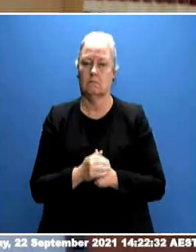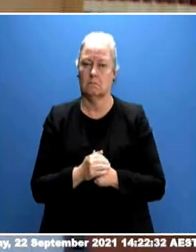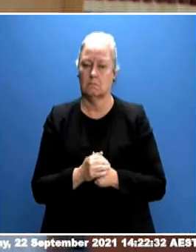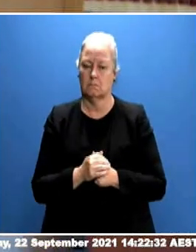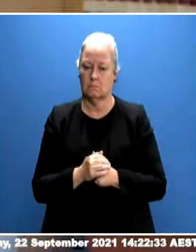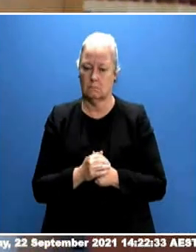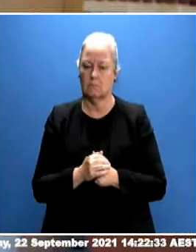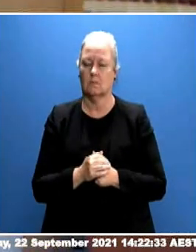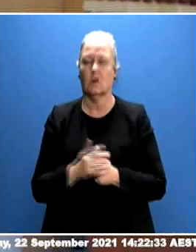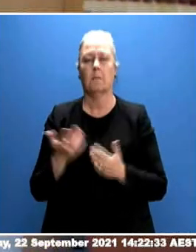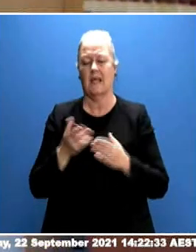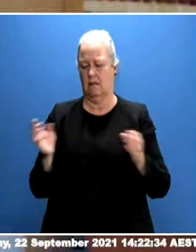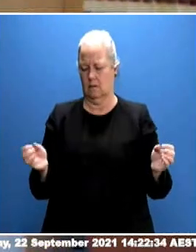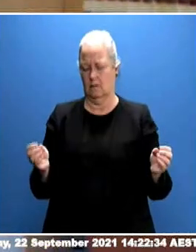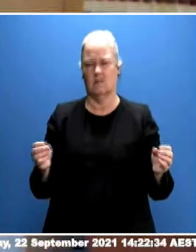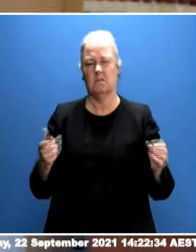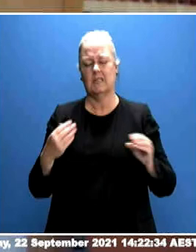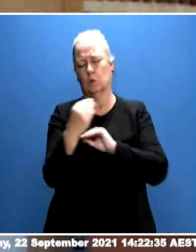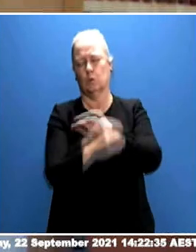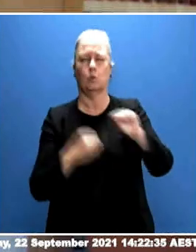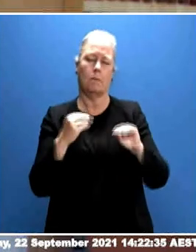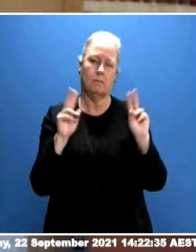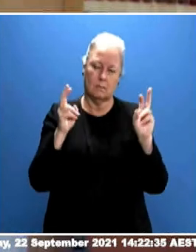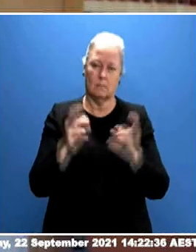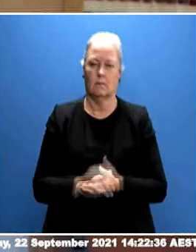There are two parts to your question --- MR POWER: Yes. if I can take it as two parts.